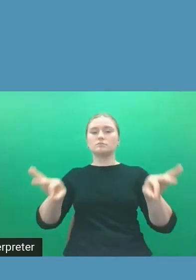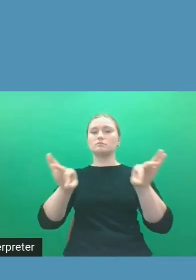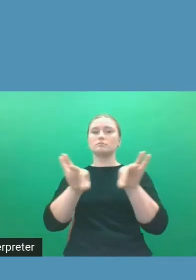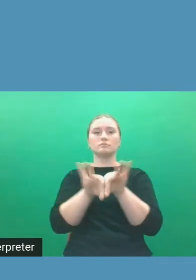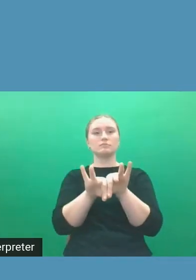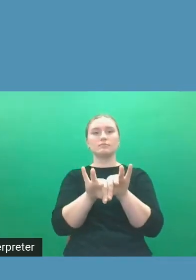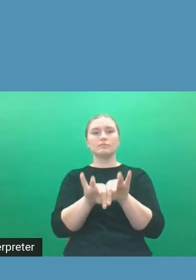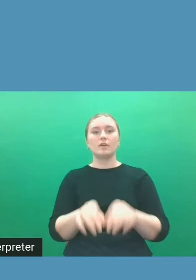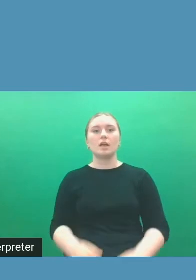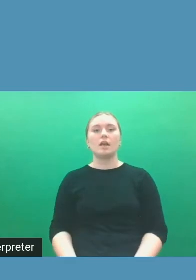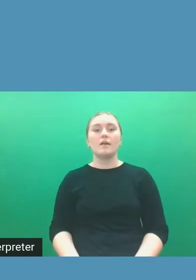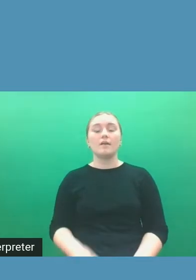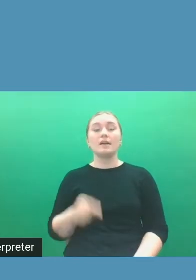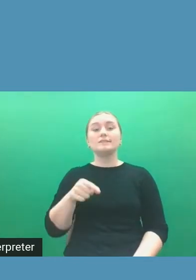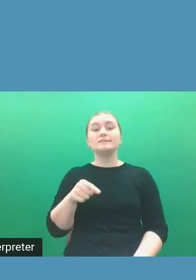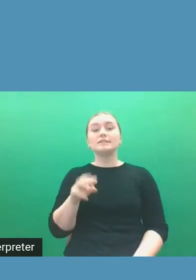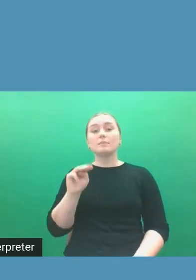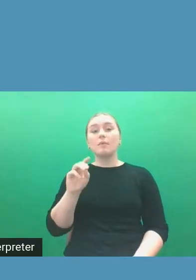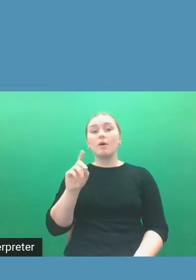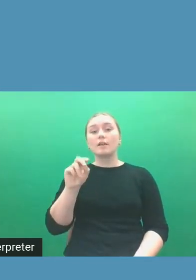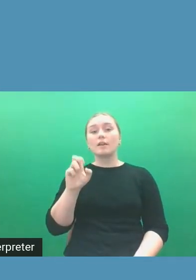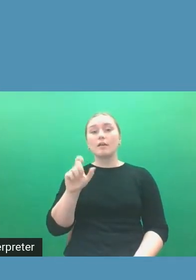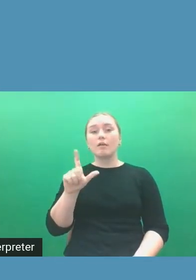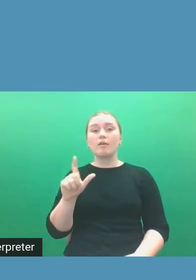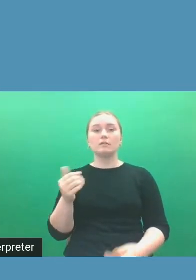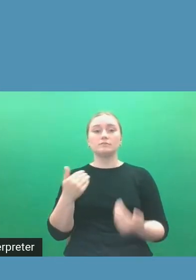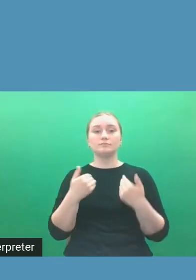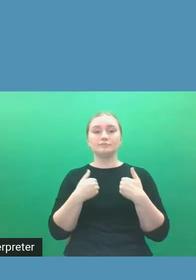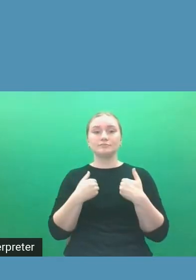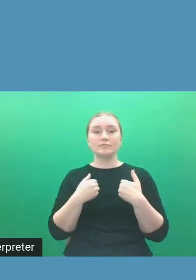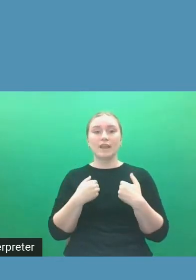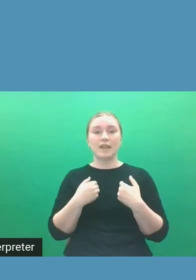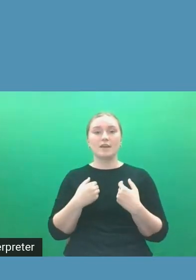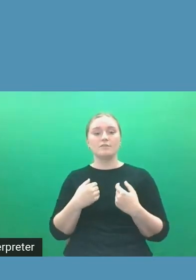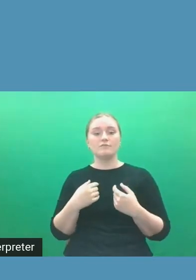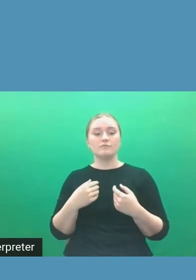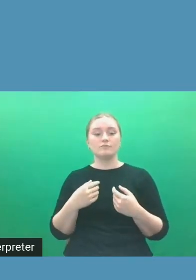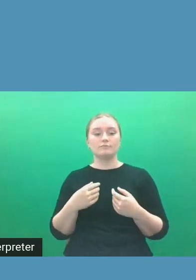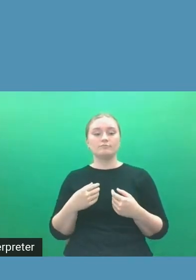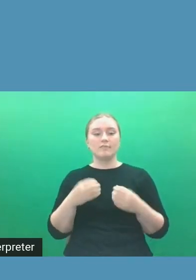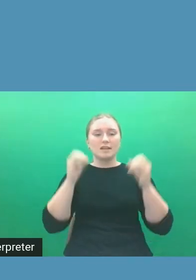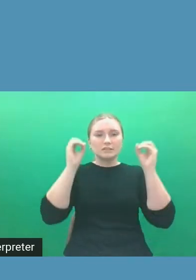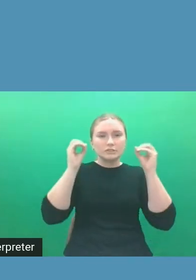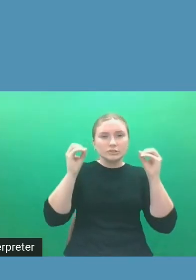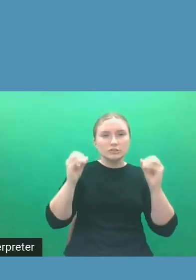on how to integrate accessibility and inclusion into digital programs, social pages, and websites.